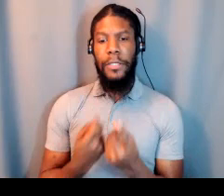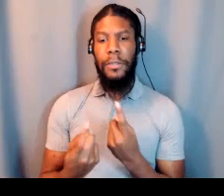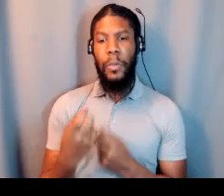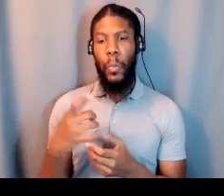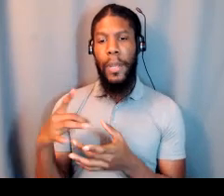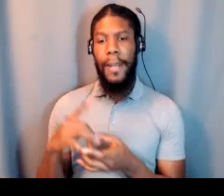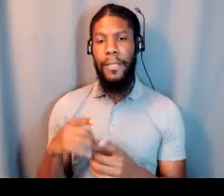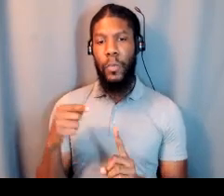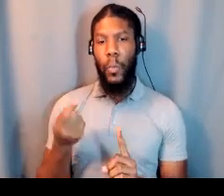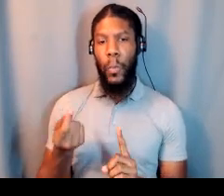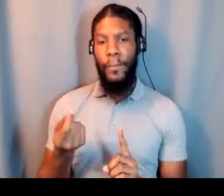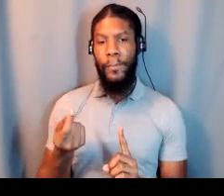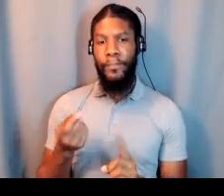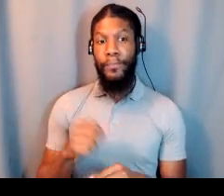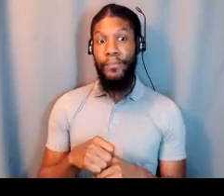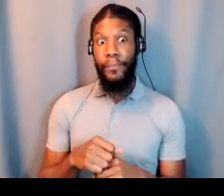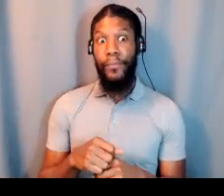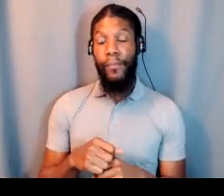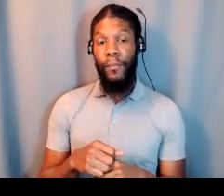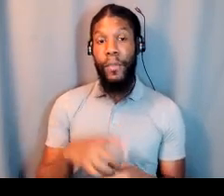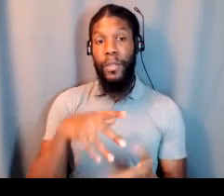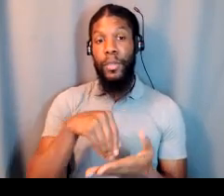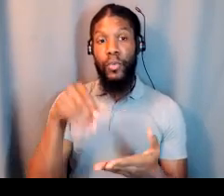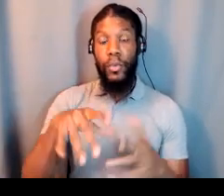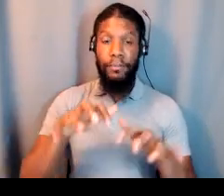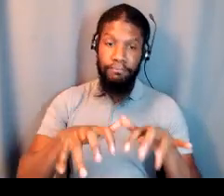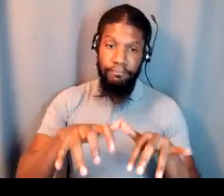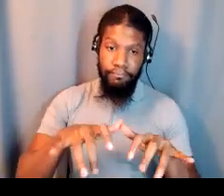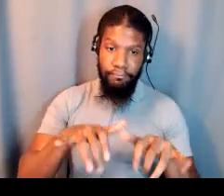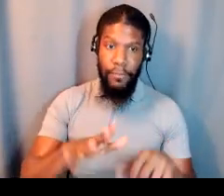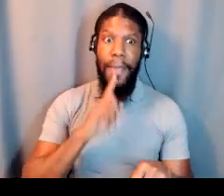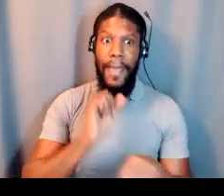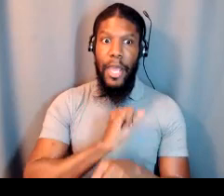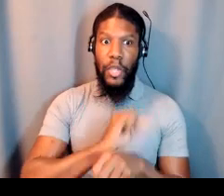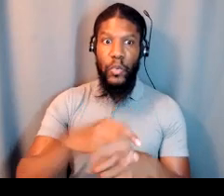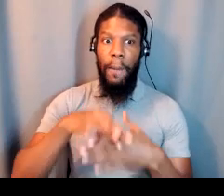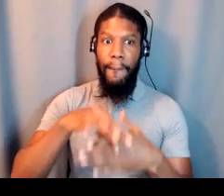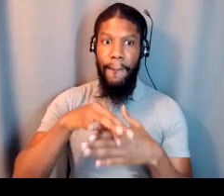"When the actual content "that the student has written is racist,